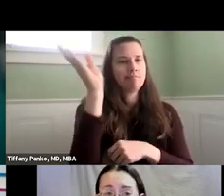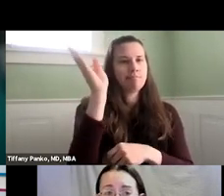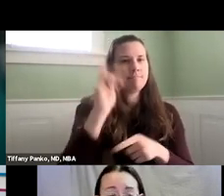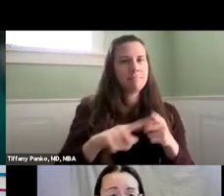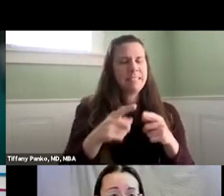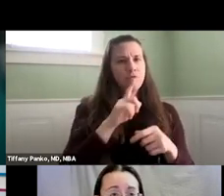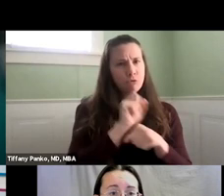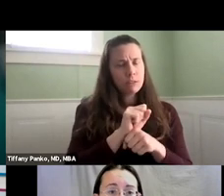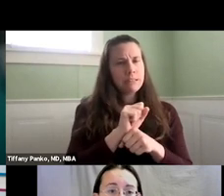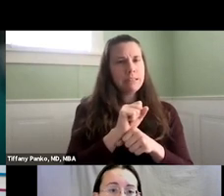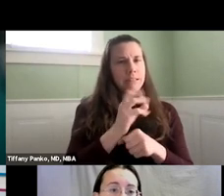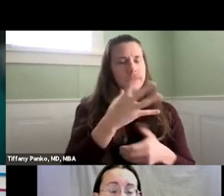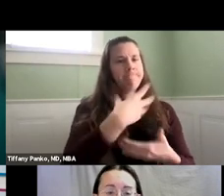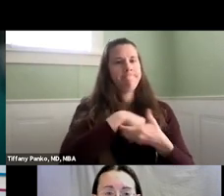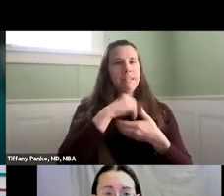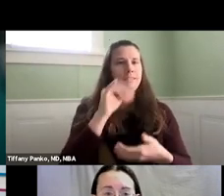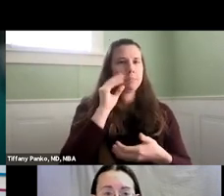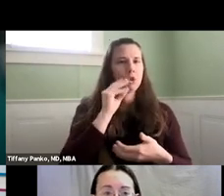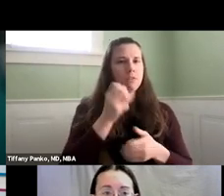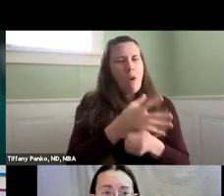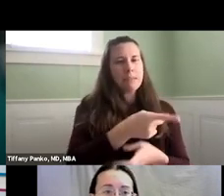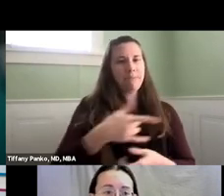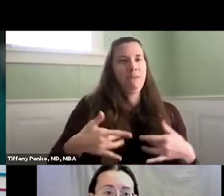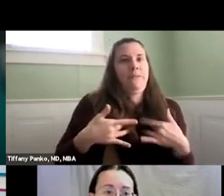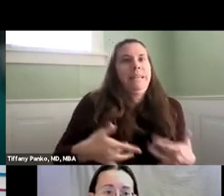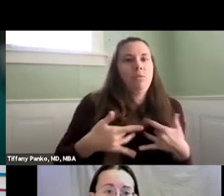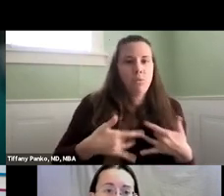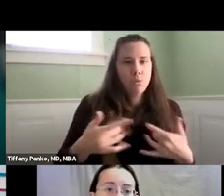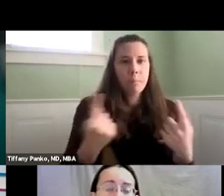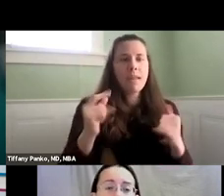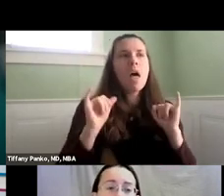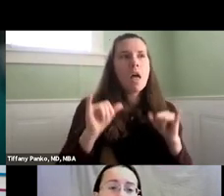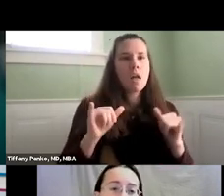other types of disabilities, other issues that may be faced in the healthcare system,